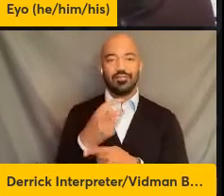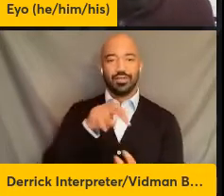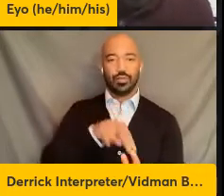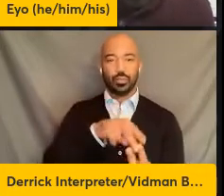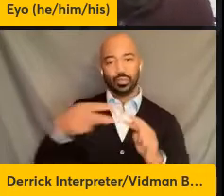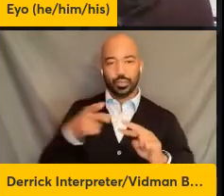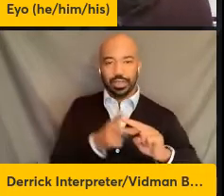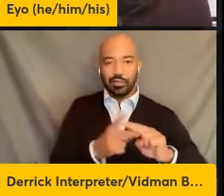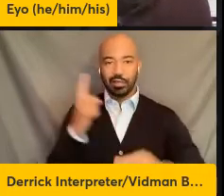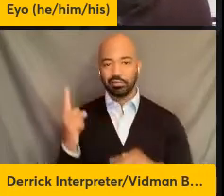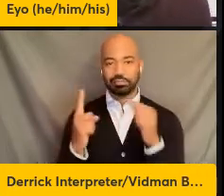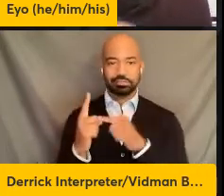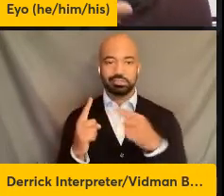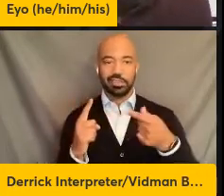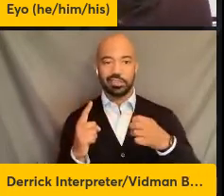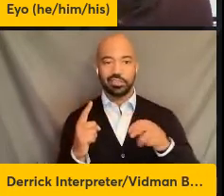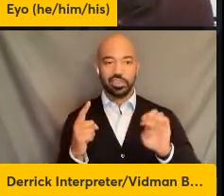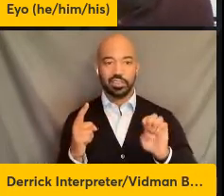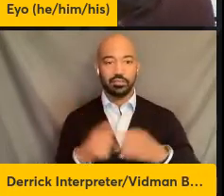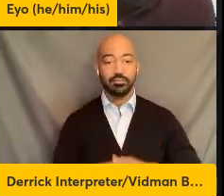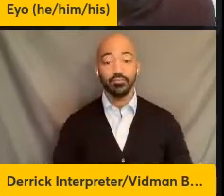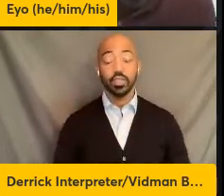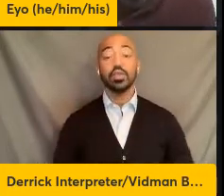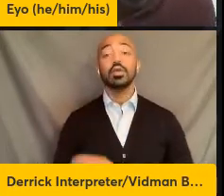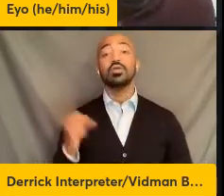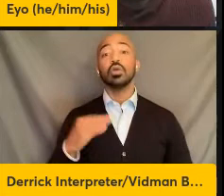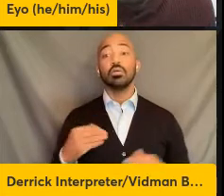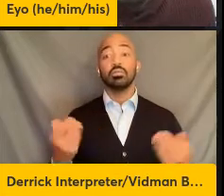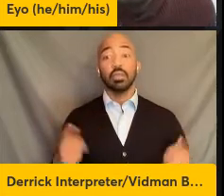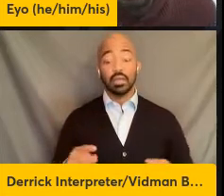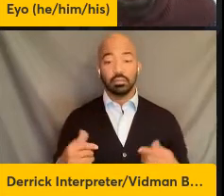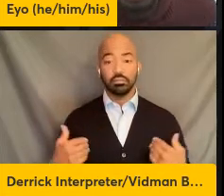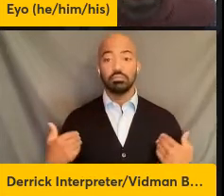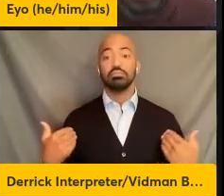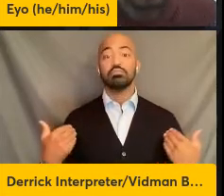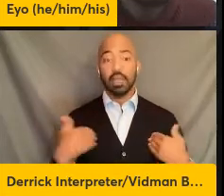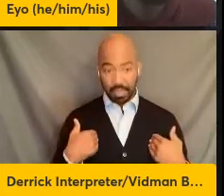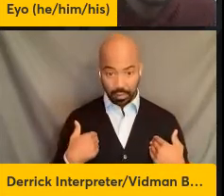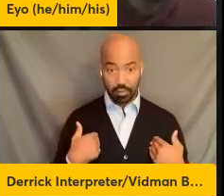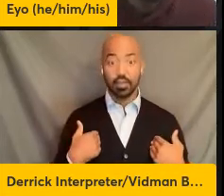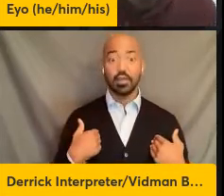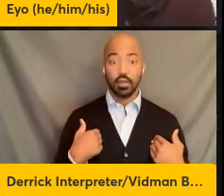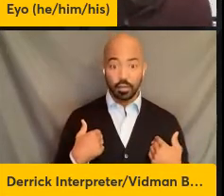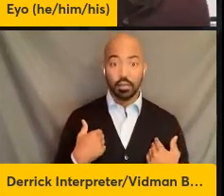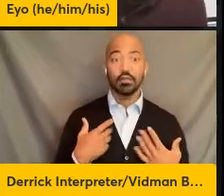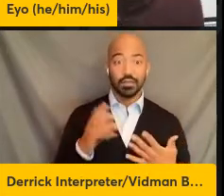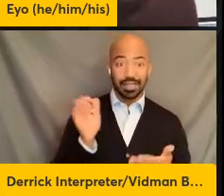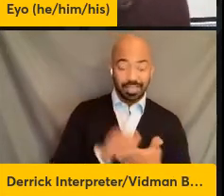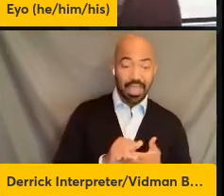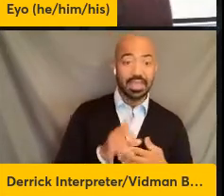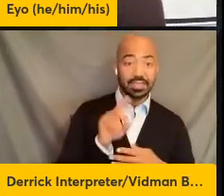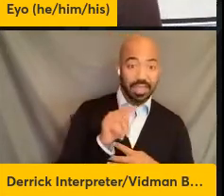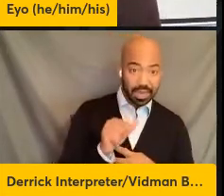here is I'm going to summarize the data broadly, and then present the specific results from that data. What is remarkable